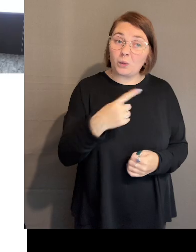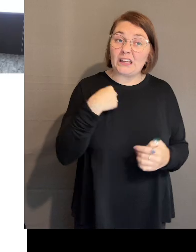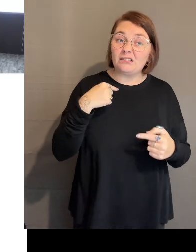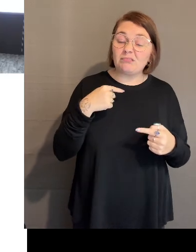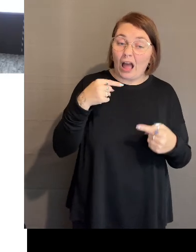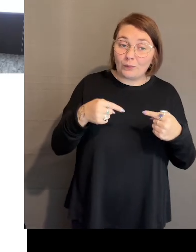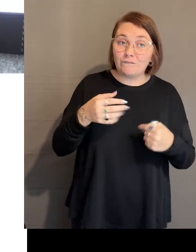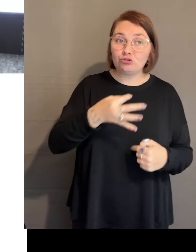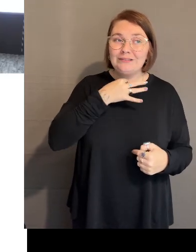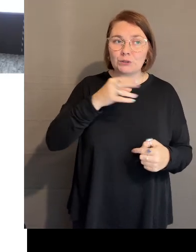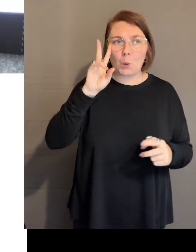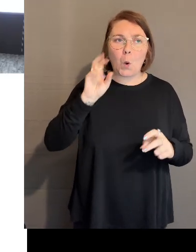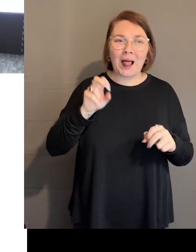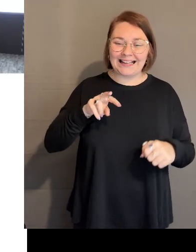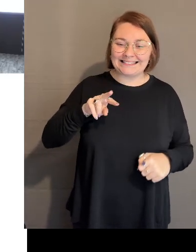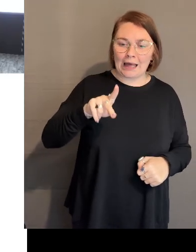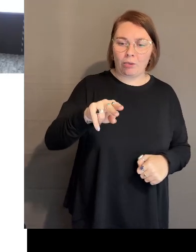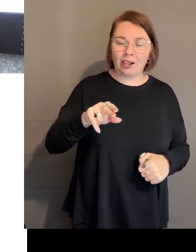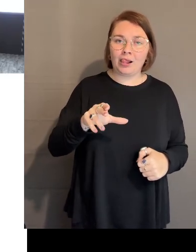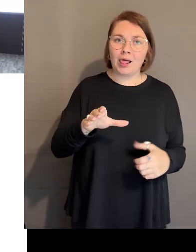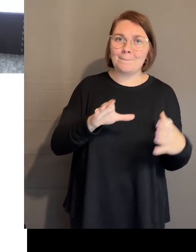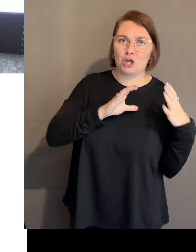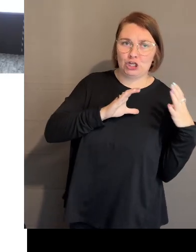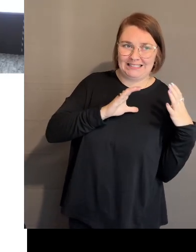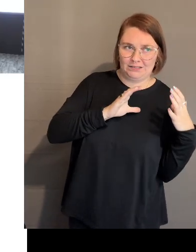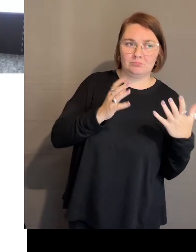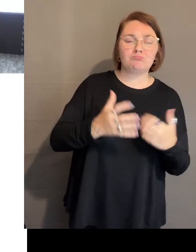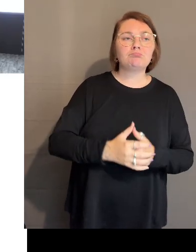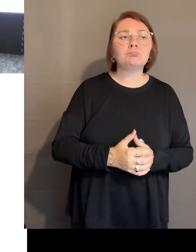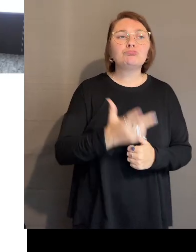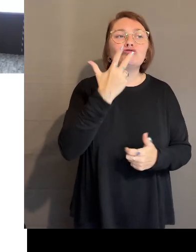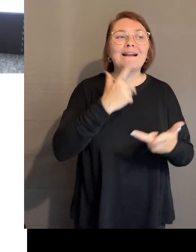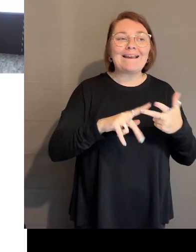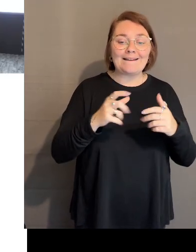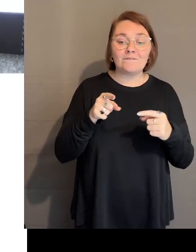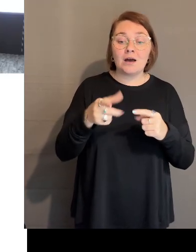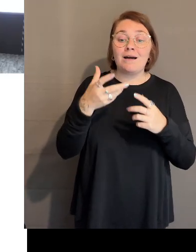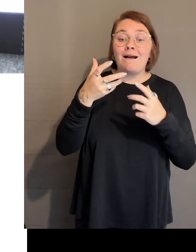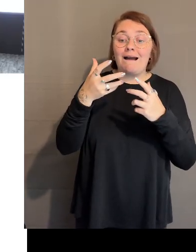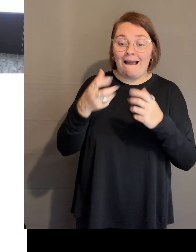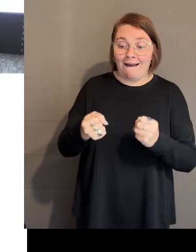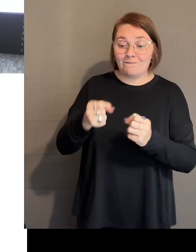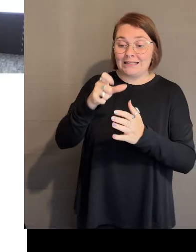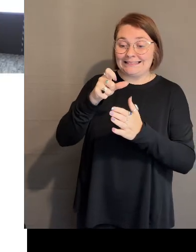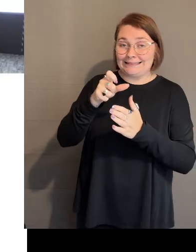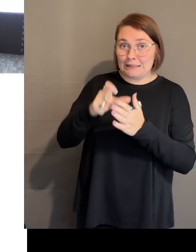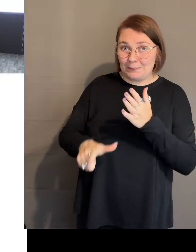we argue risk of a double burden. If… having a disability.